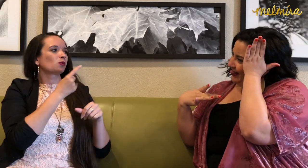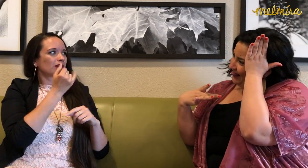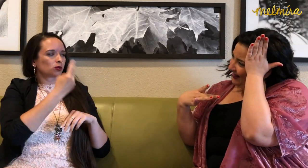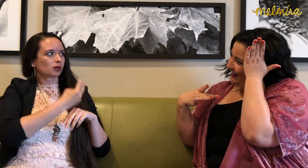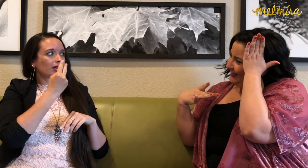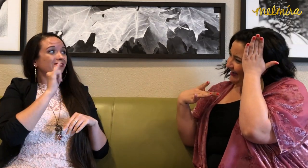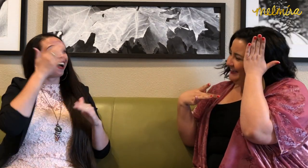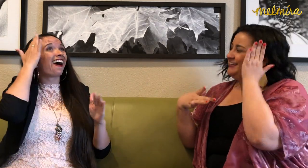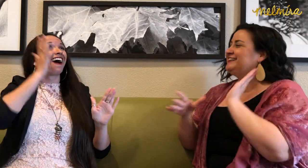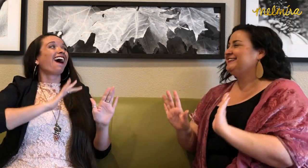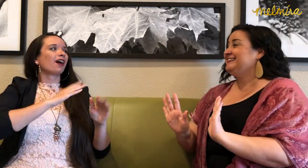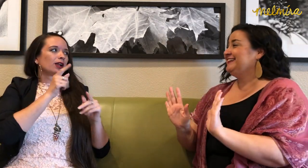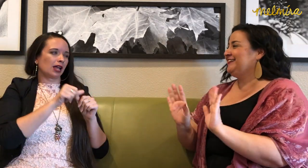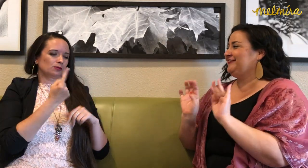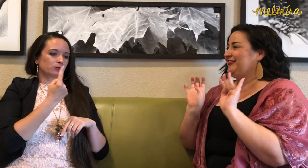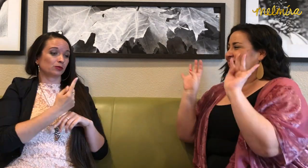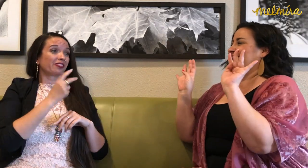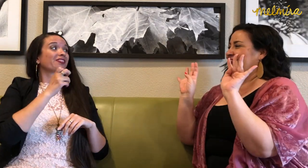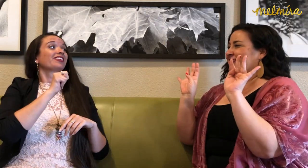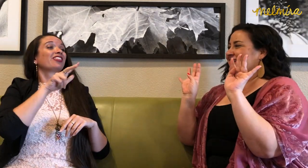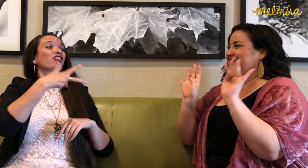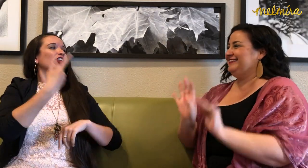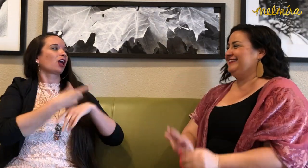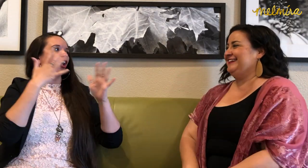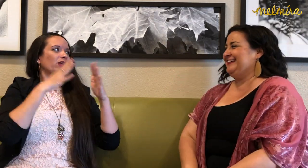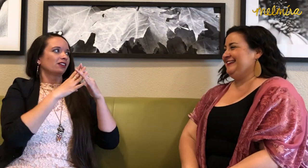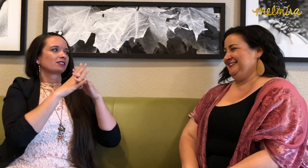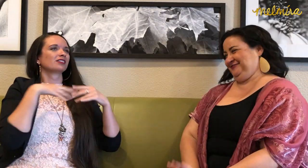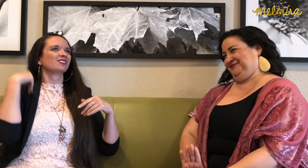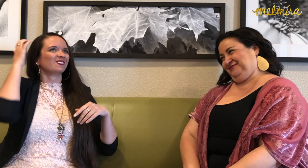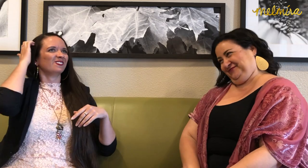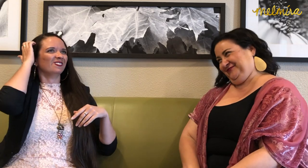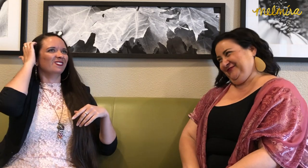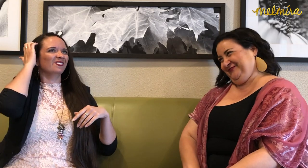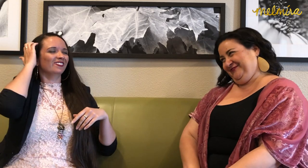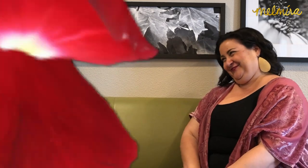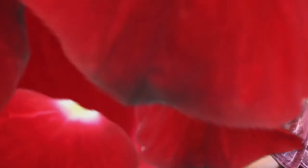That lasts like two days. That feeling lasts only two days, then on the third day there's already some hair.